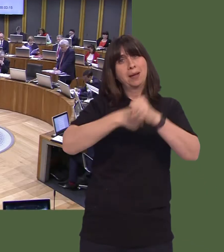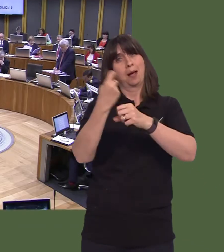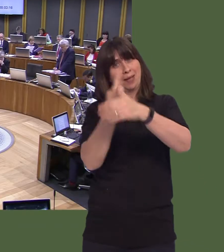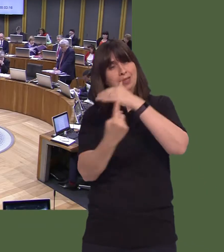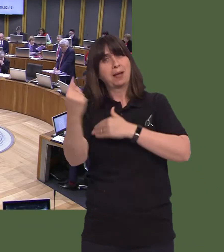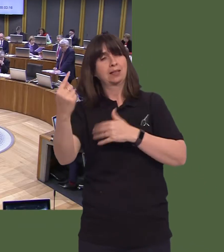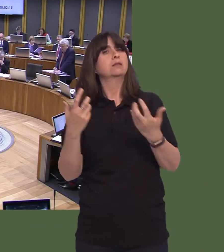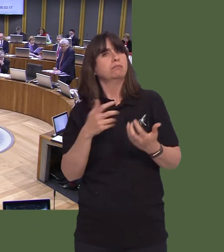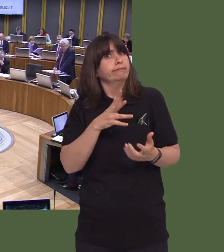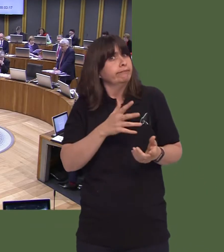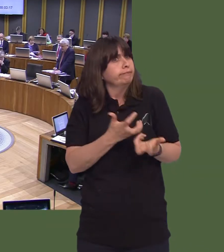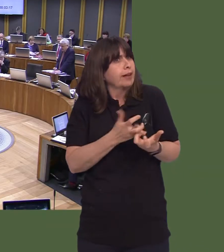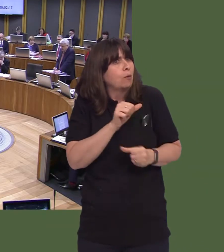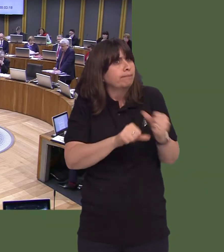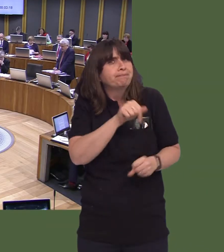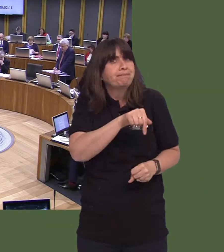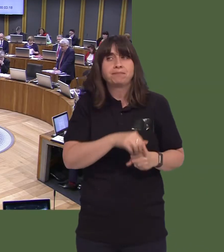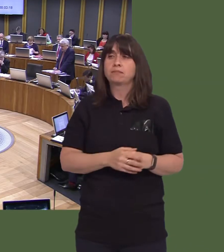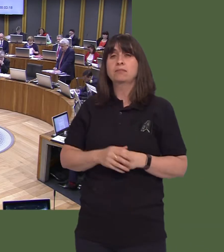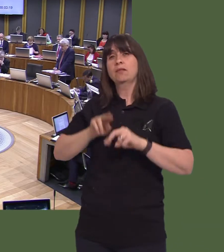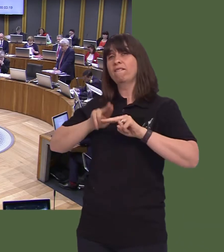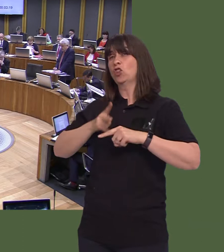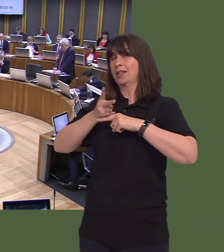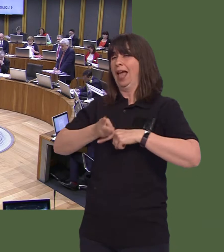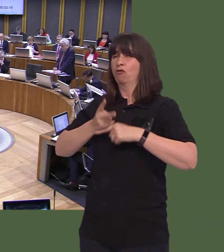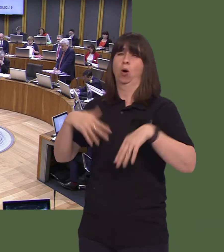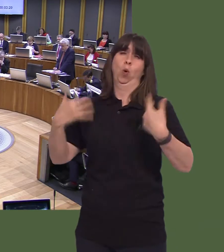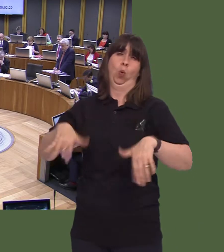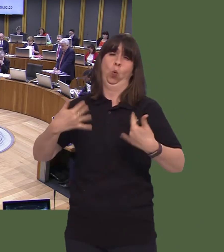Carwyn Jones AM: I think our carers, and our foster carers particularly, do an incredible job.